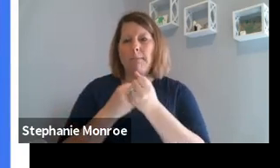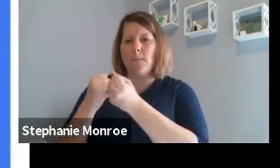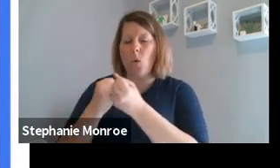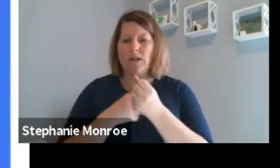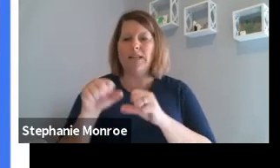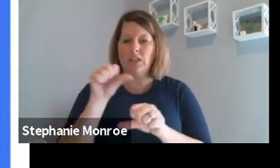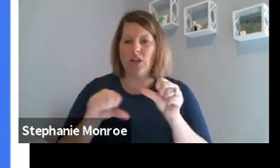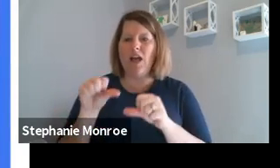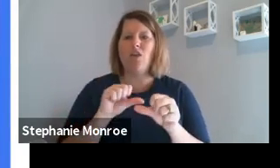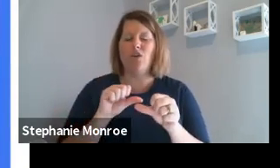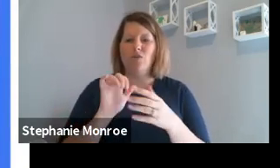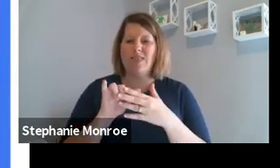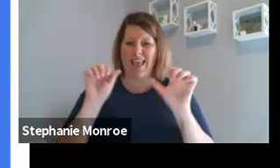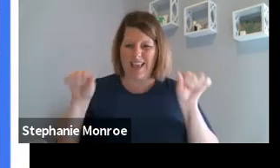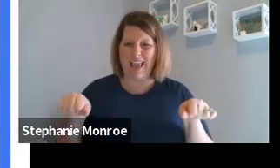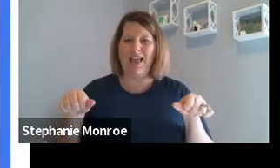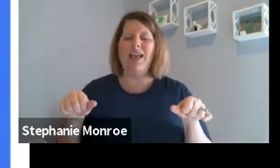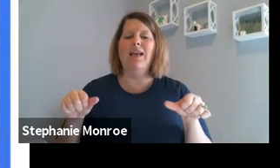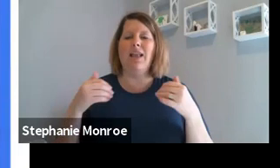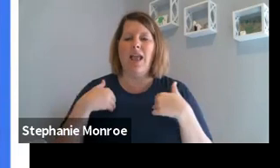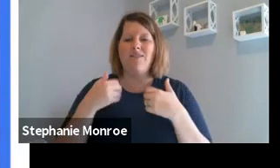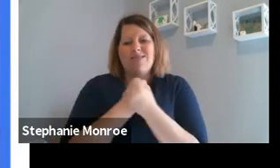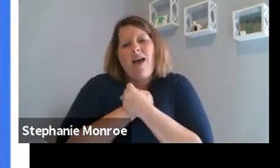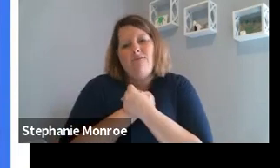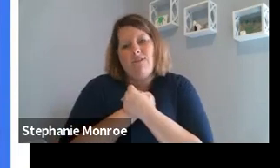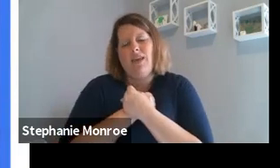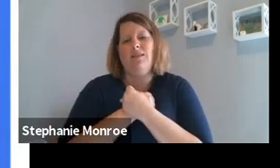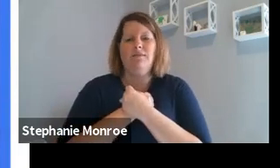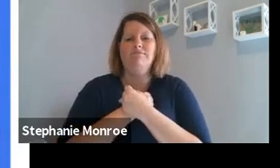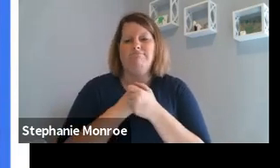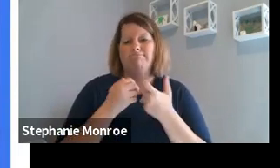so that they can have a loving and caring relationship.